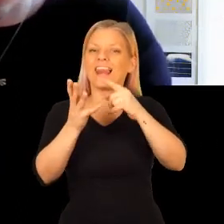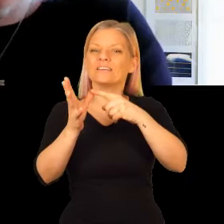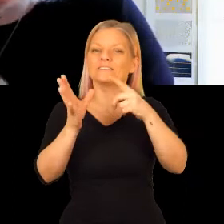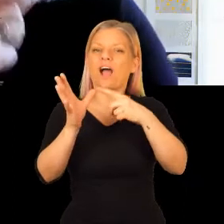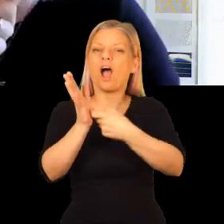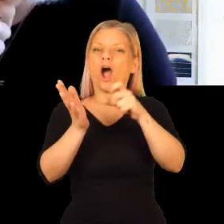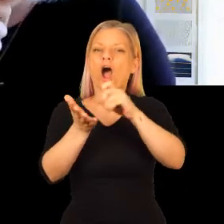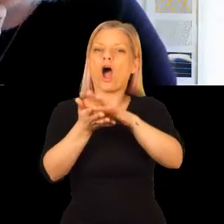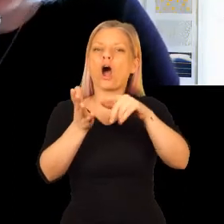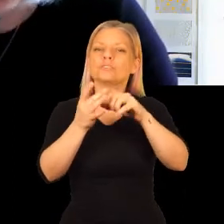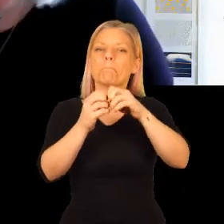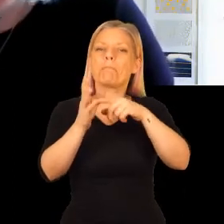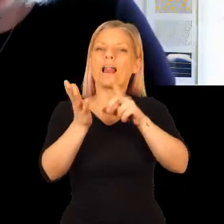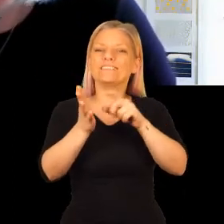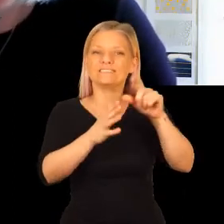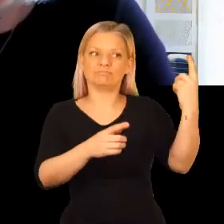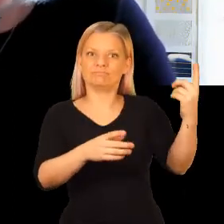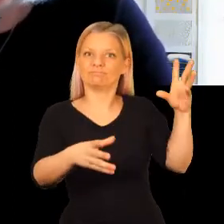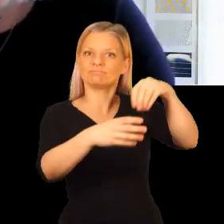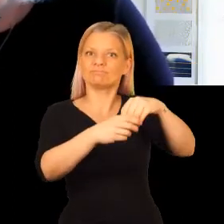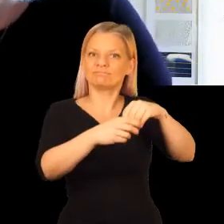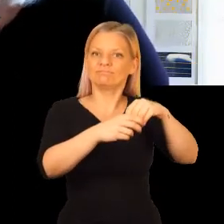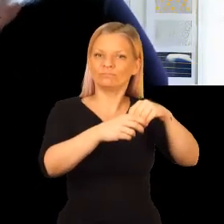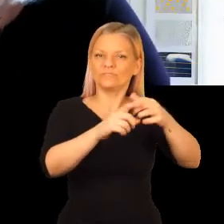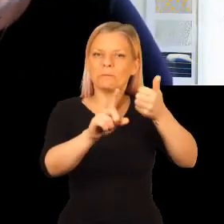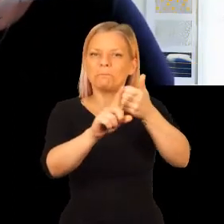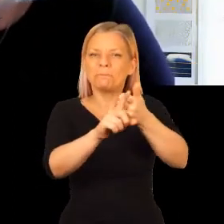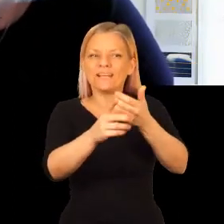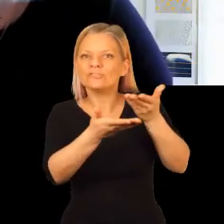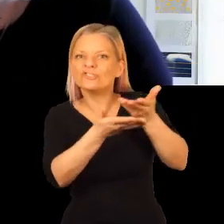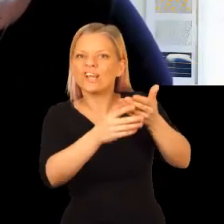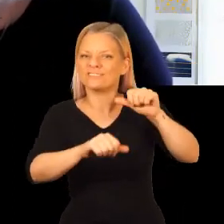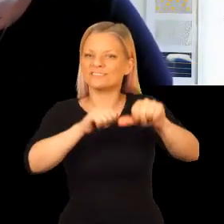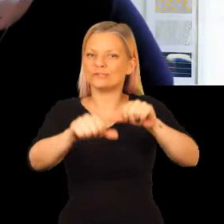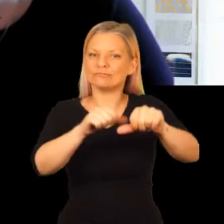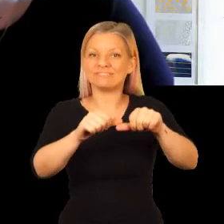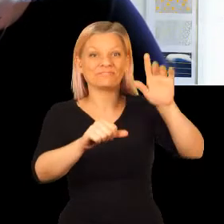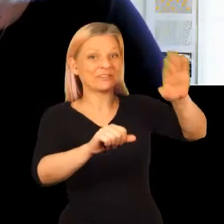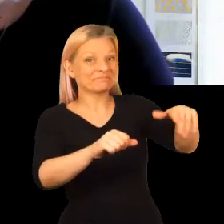excited because i'm having a conversation with lisa archibald today as part of our peer chat